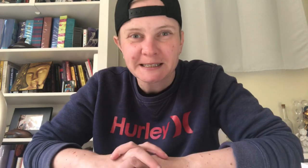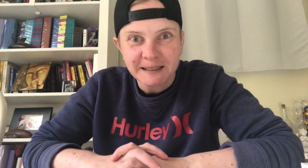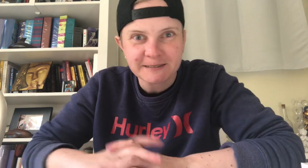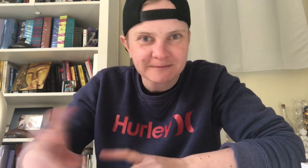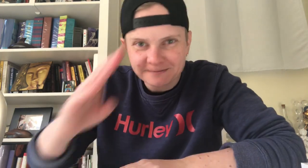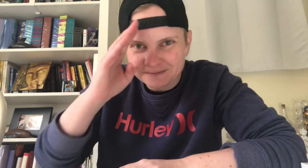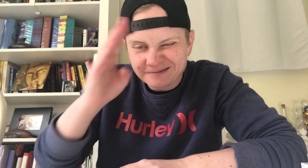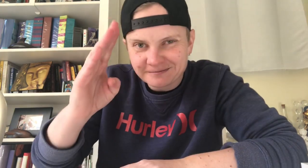Cheers!